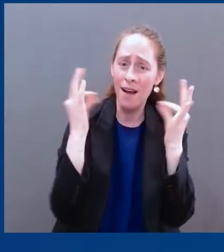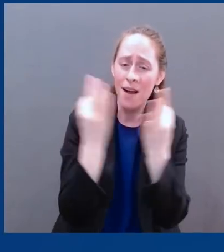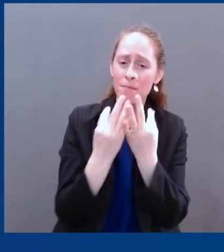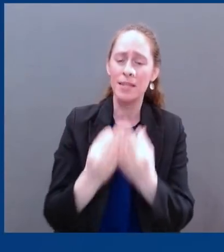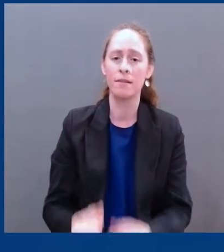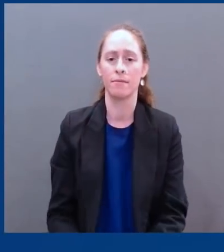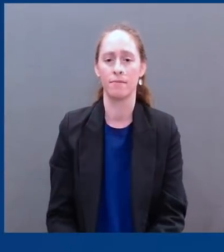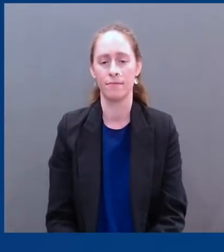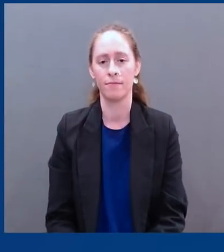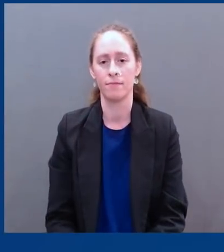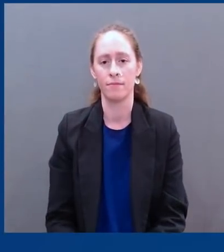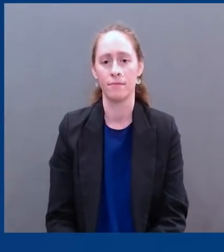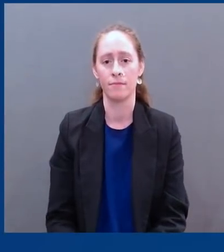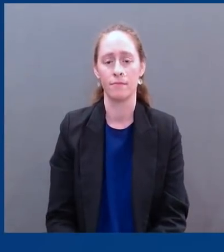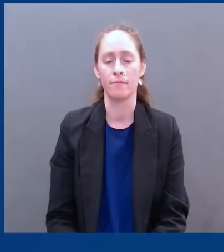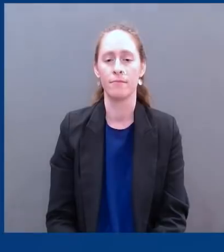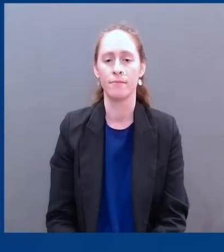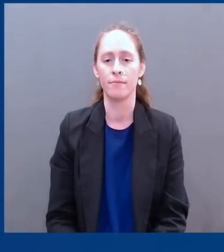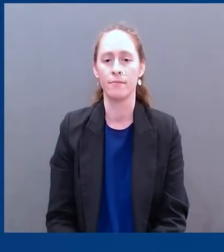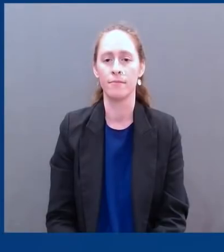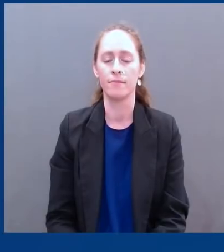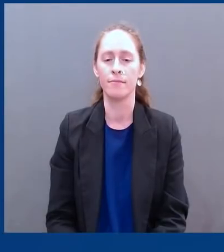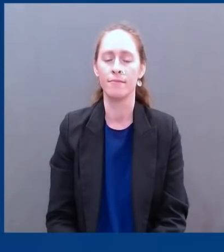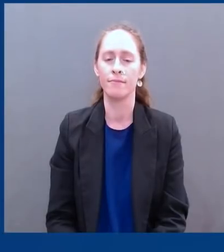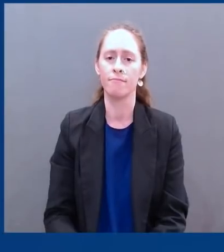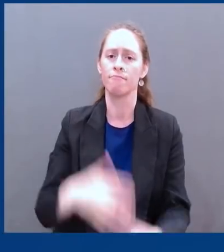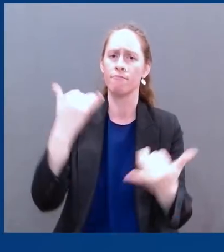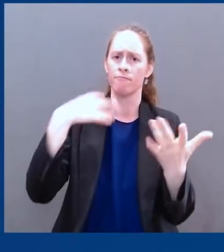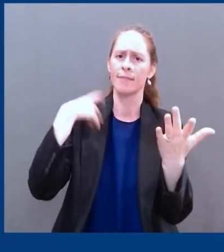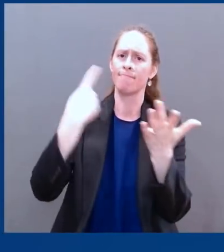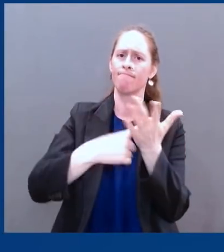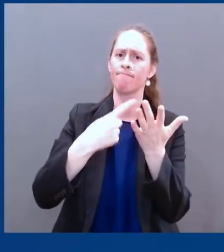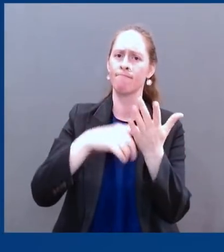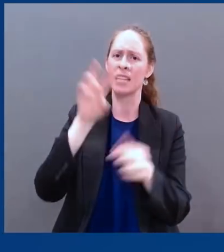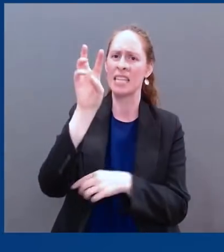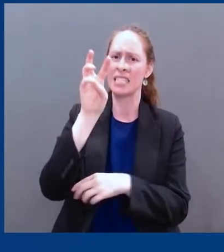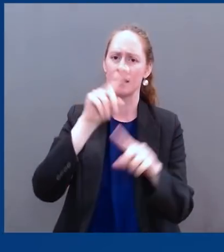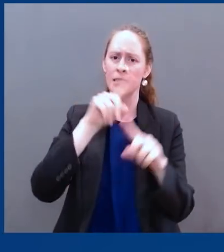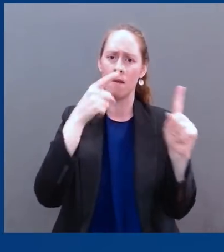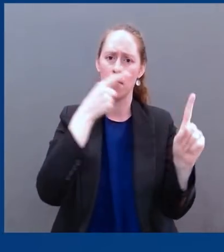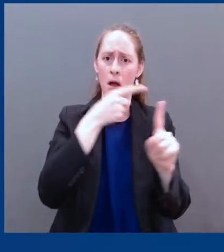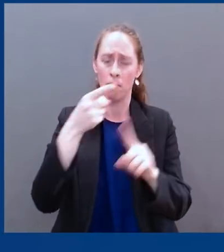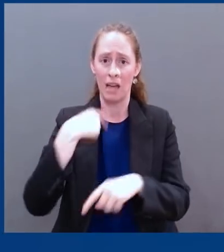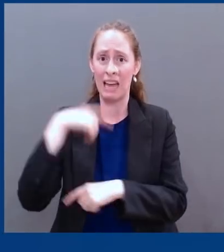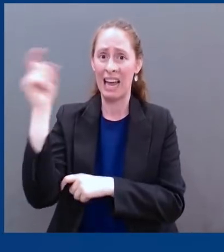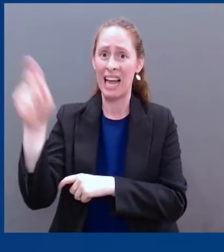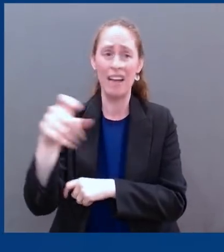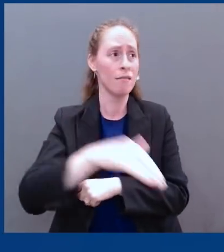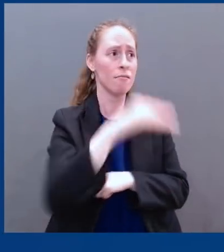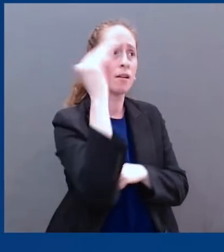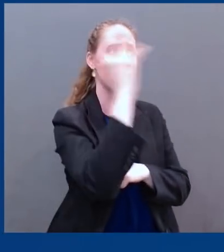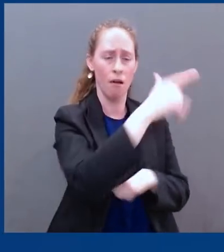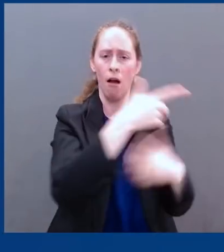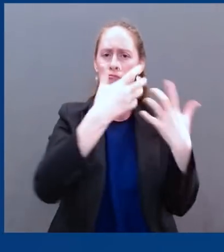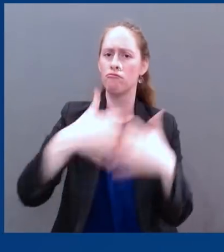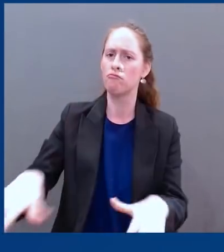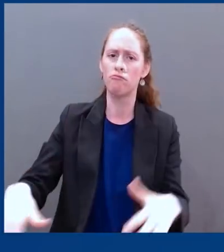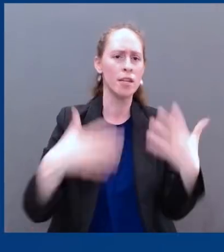Congress has been there to drive resources where they've been needed. The latest critical investment came with last year's American Rescue Plan.